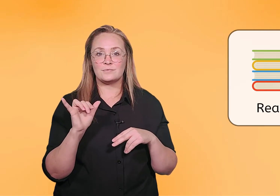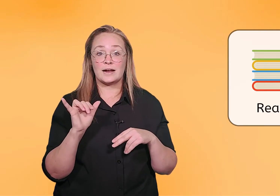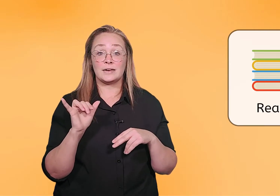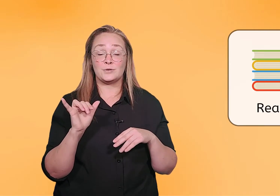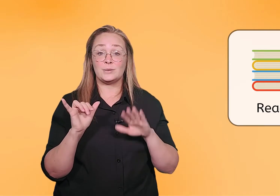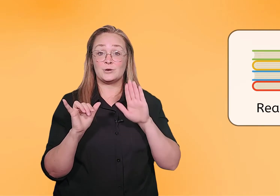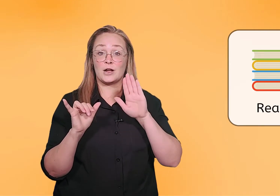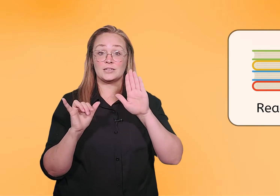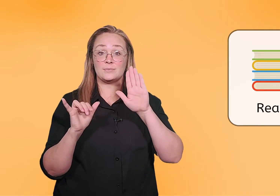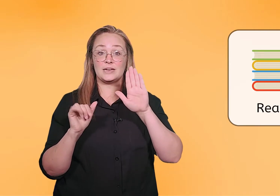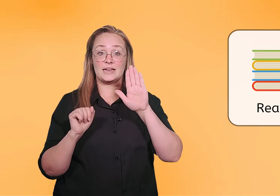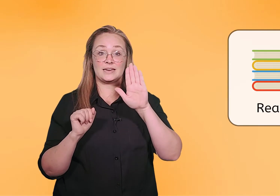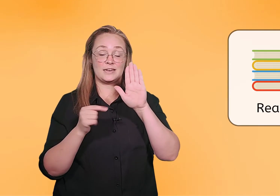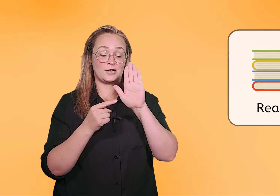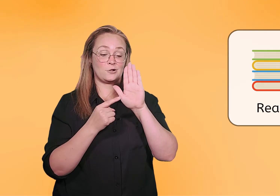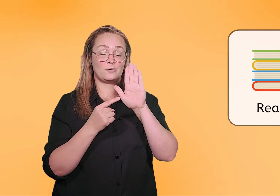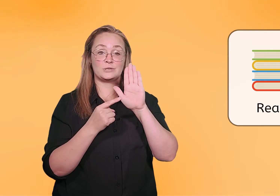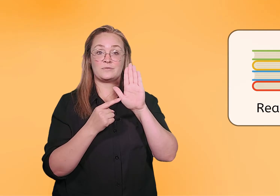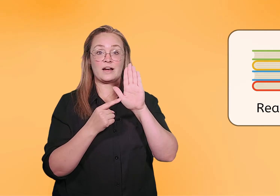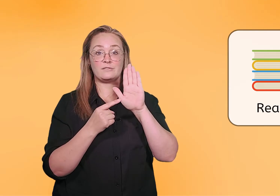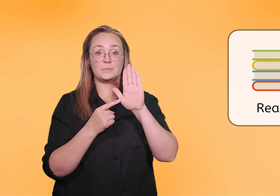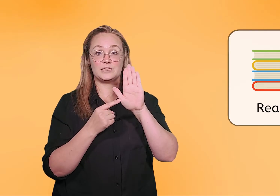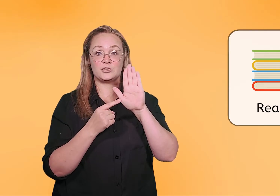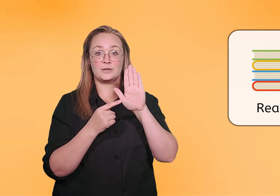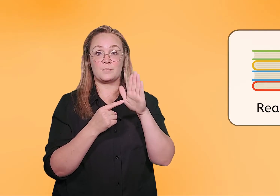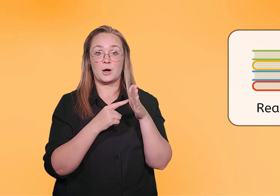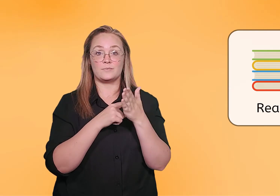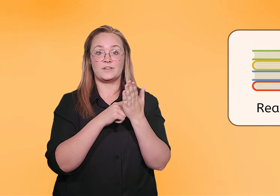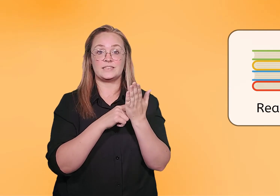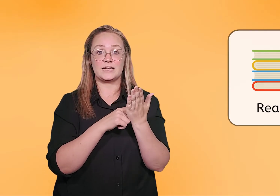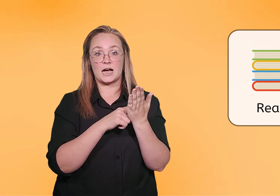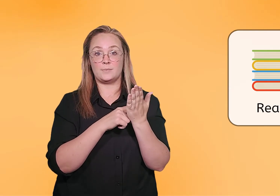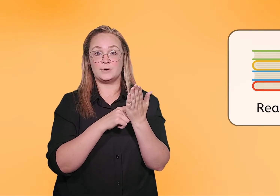for write, you keep your non-dominant hand in a closed five position, palm facing up.